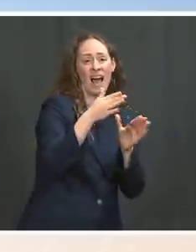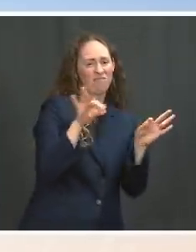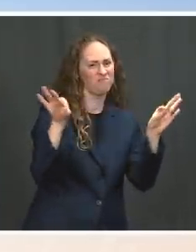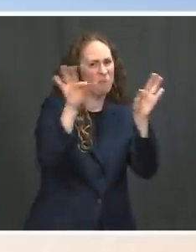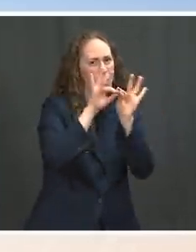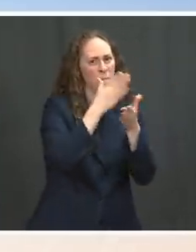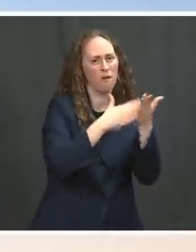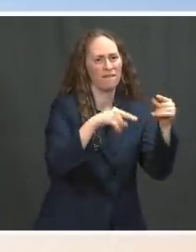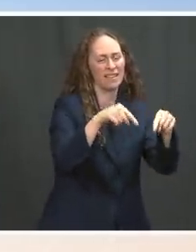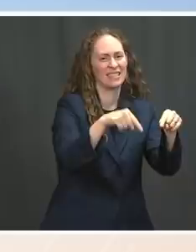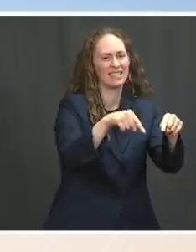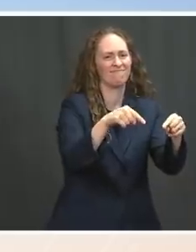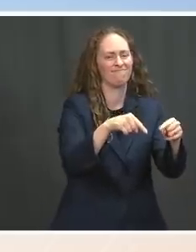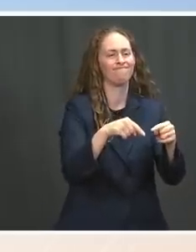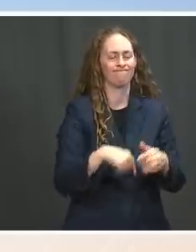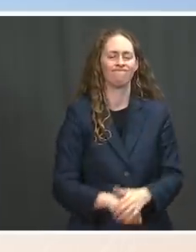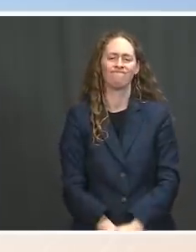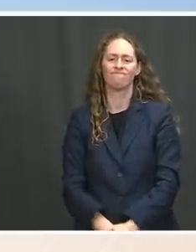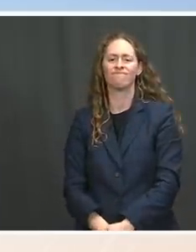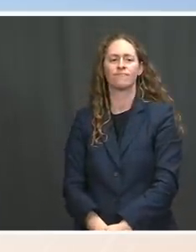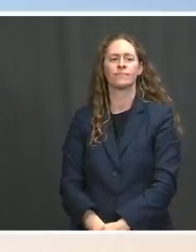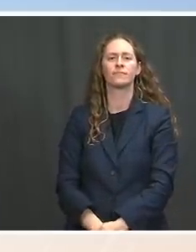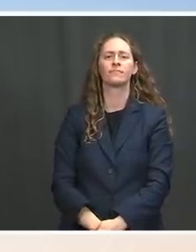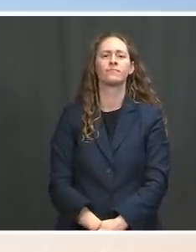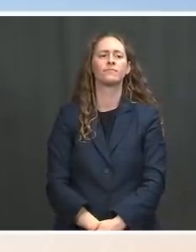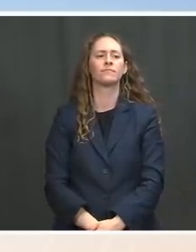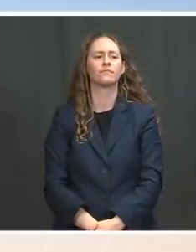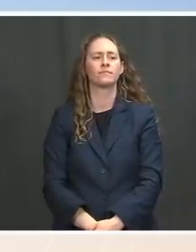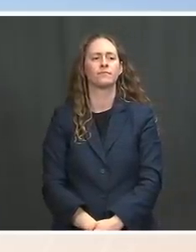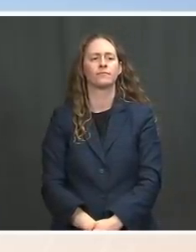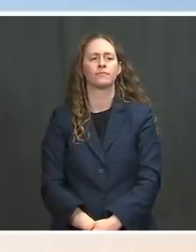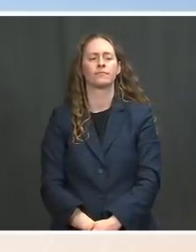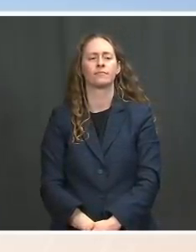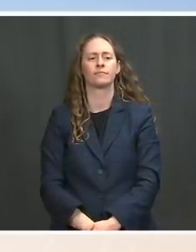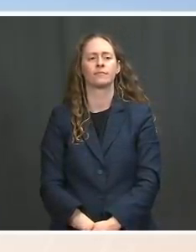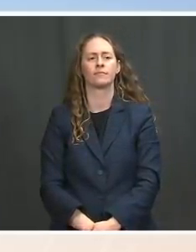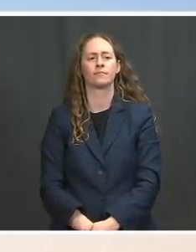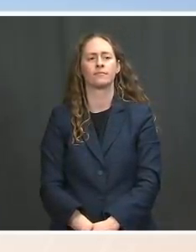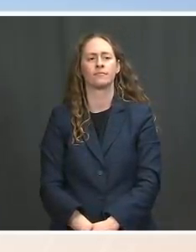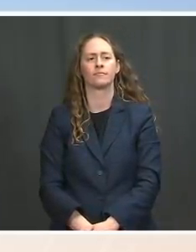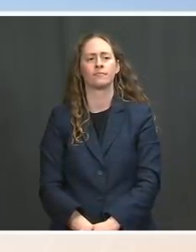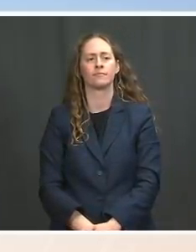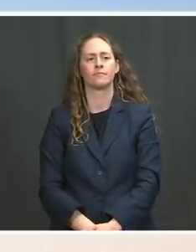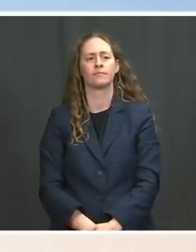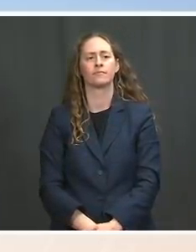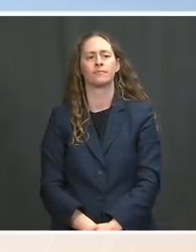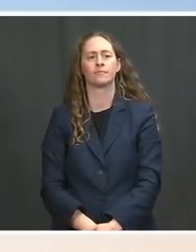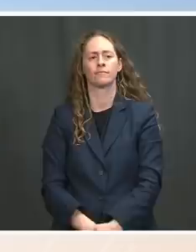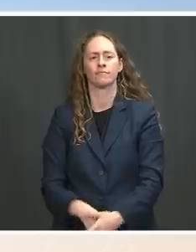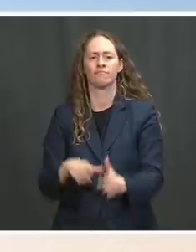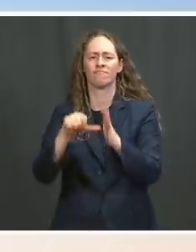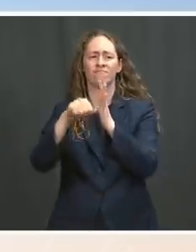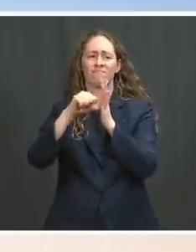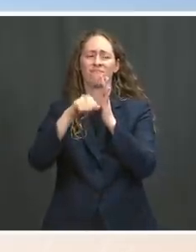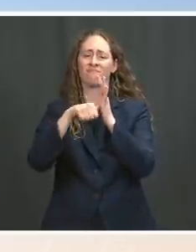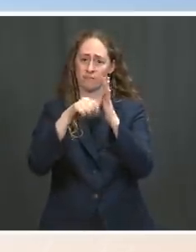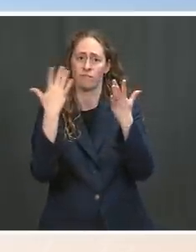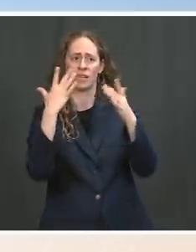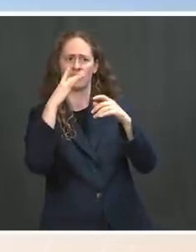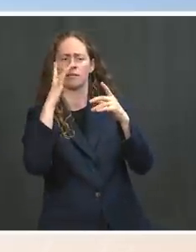or other bodies seeking to get funding is that there be robust cybersecurity resilience and planning written into that. This is not an extra.